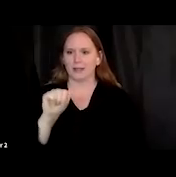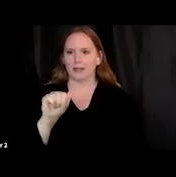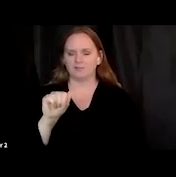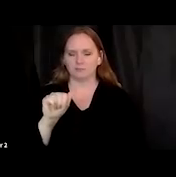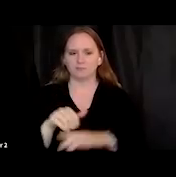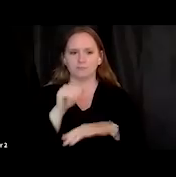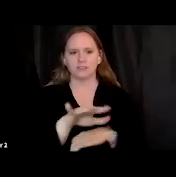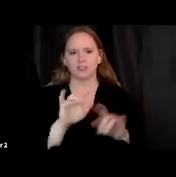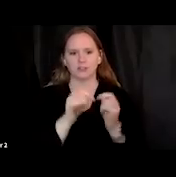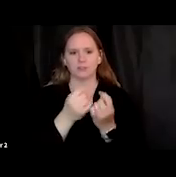Next slide.